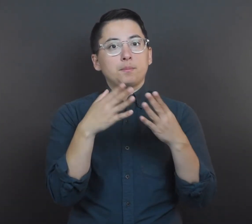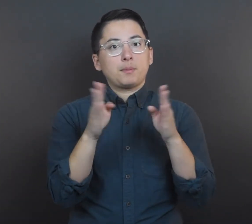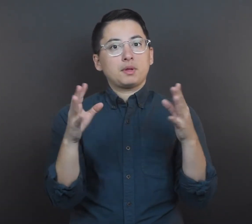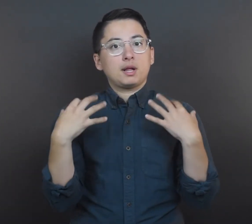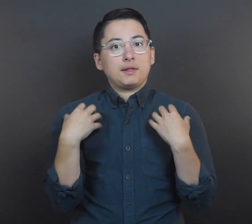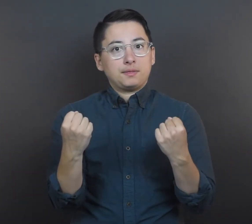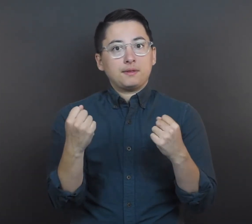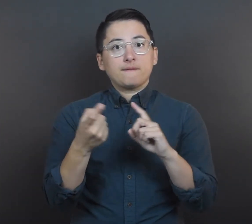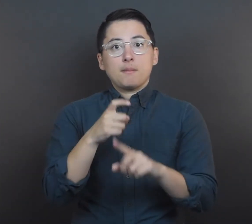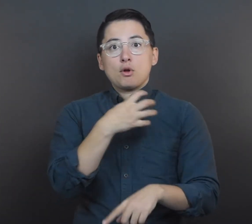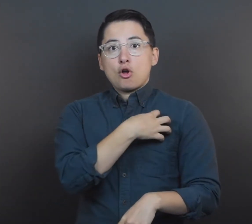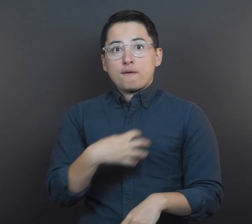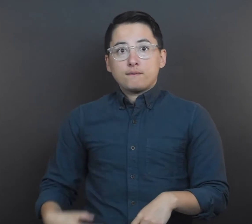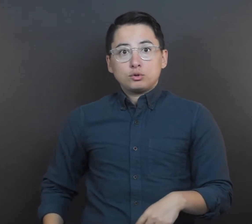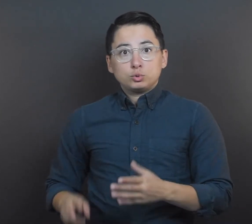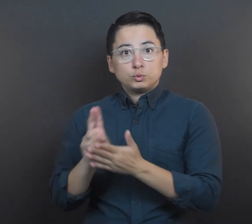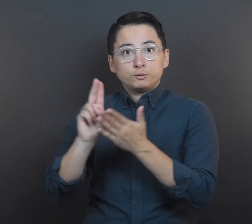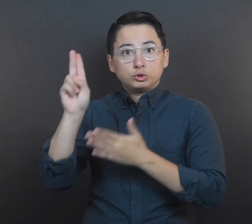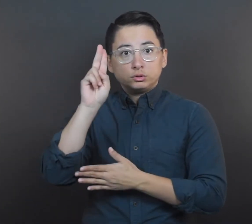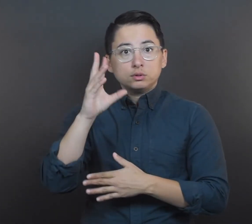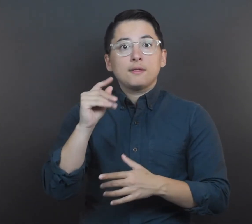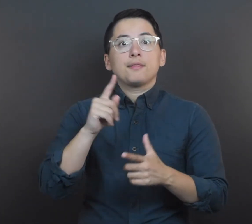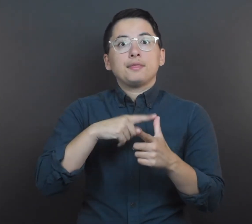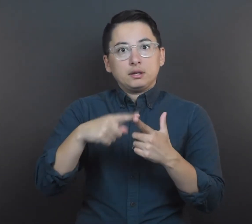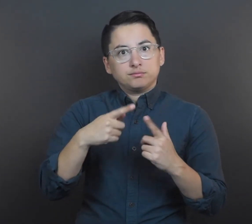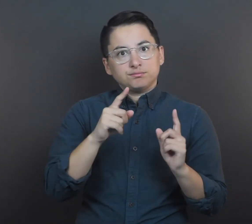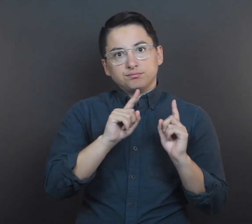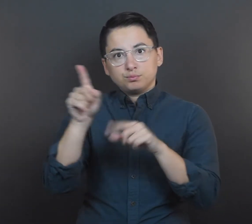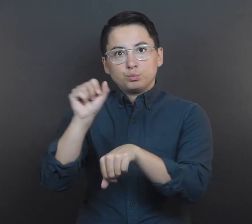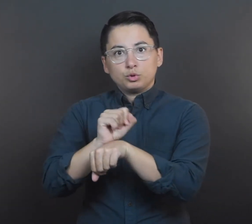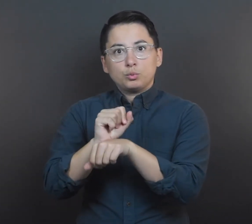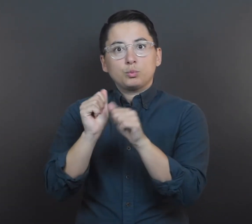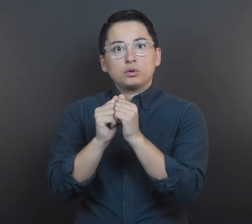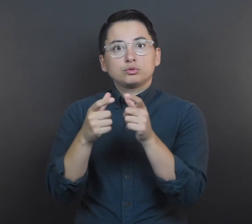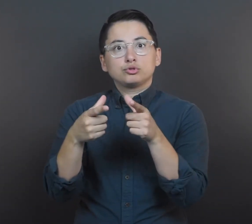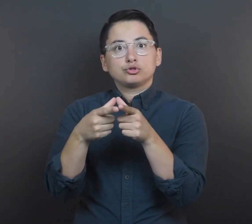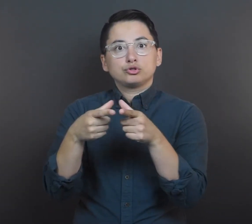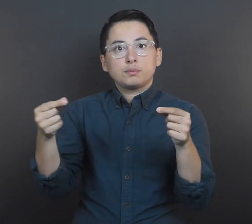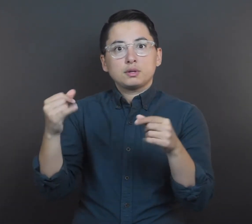health from Harvard and went to work for Japan’s International Cooperation Agency.